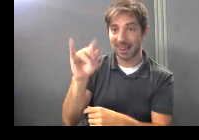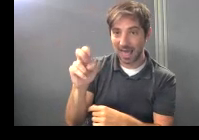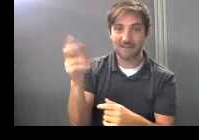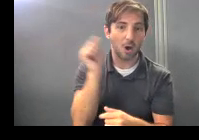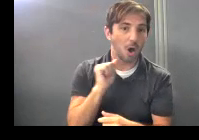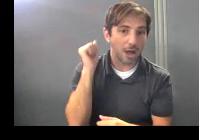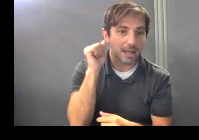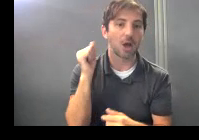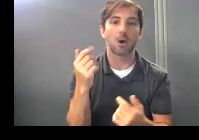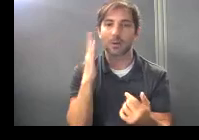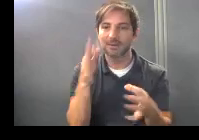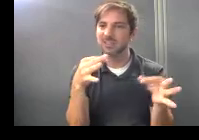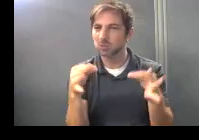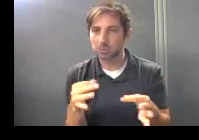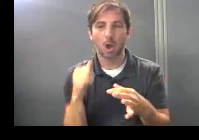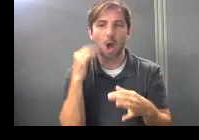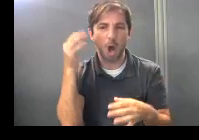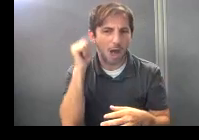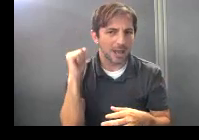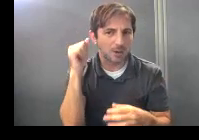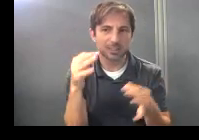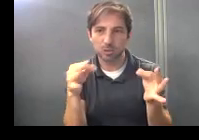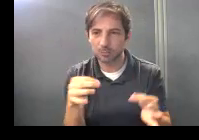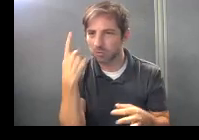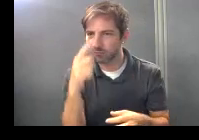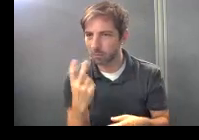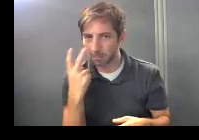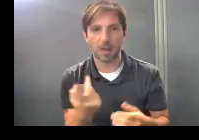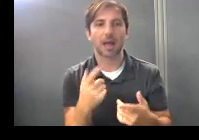THERE WILL BE VIDEO IN THE MIDDLE THAT IS AUDIO DESCRIBED.